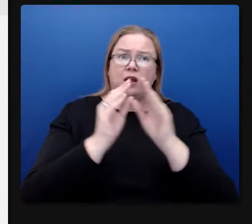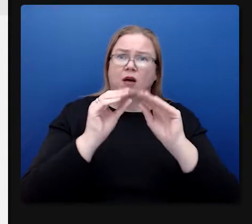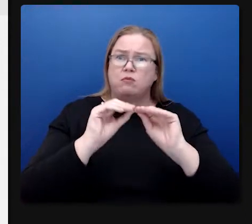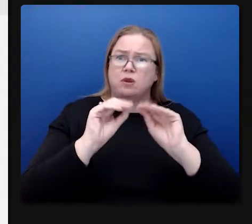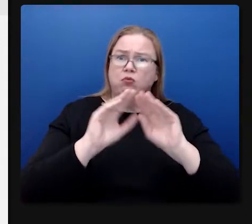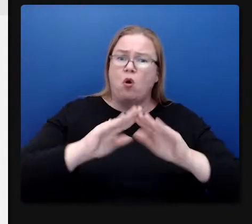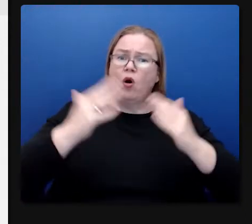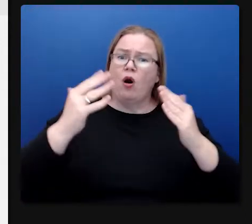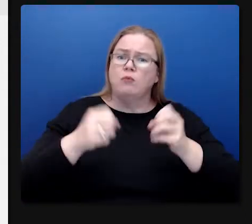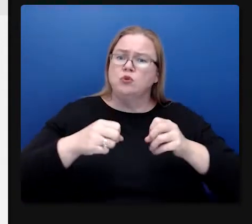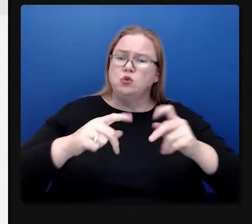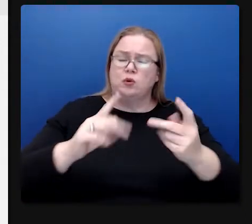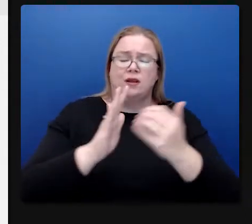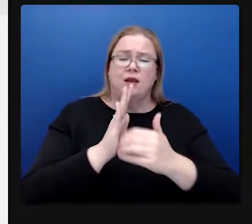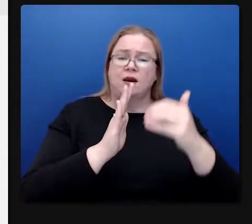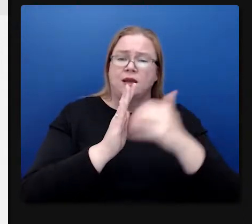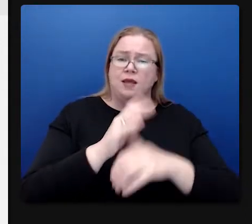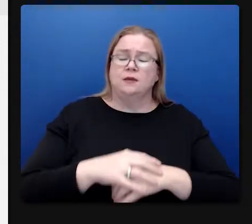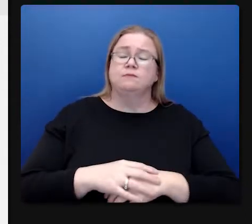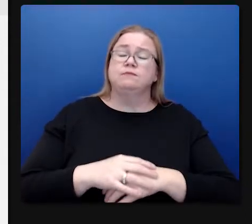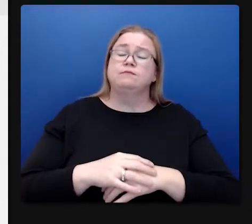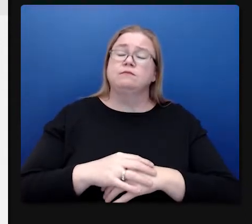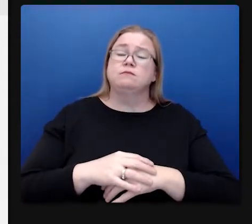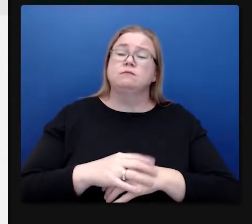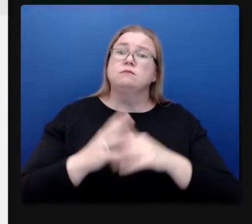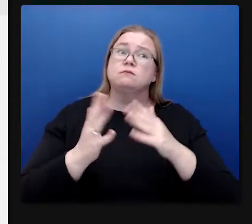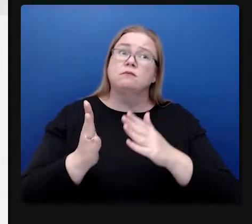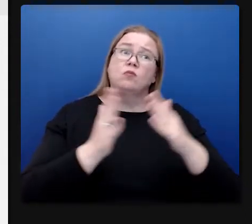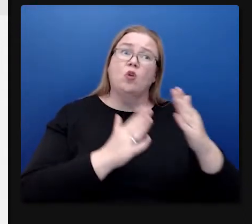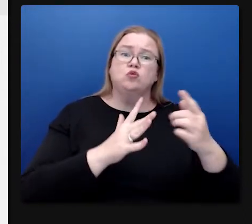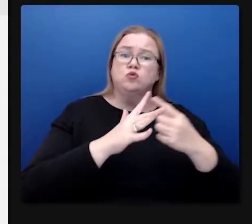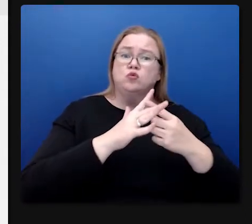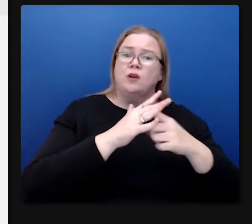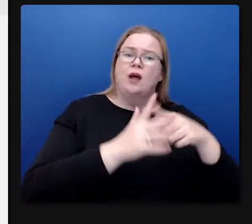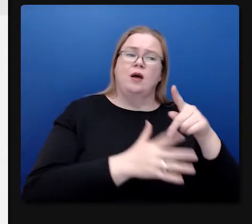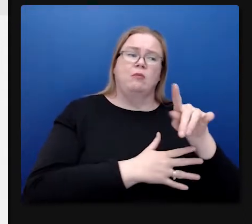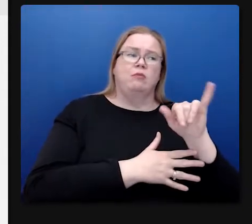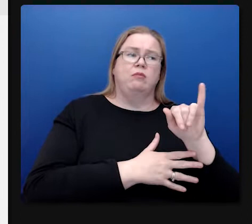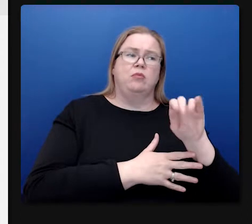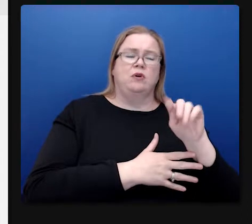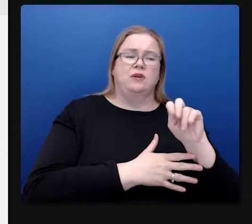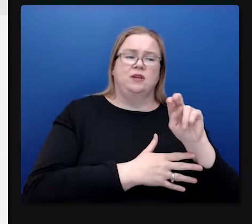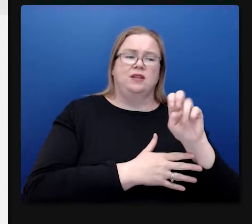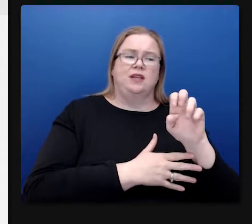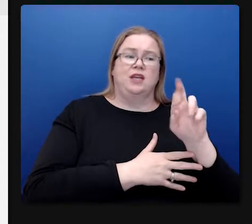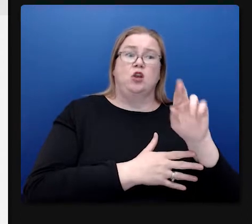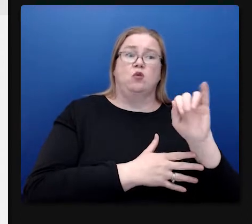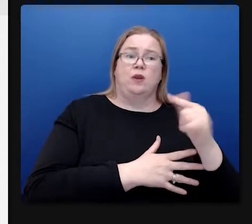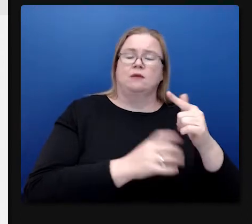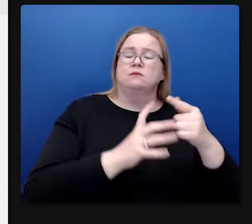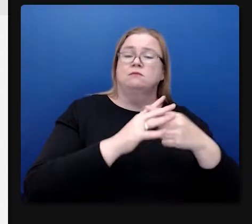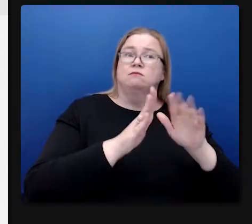opportunity, time and time again. It's also a pioneering place, because the sustainability front